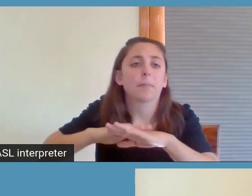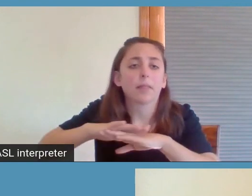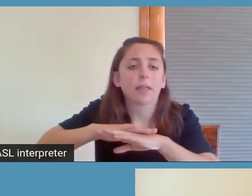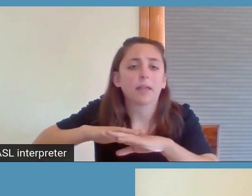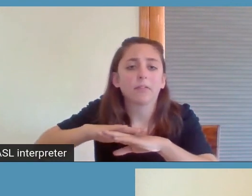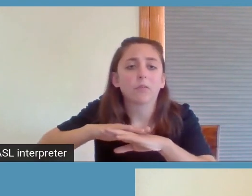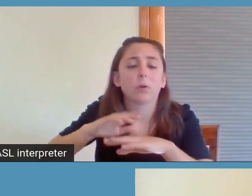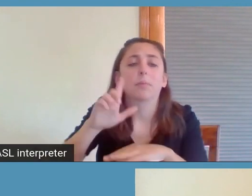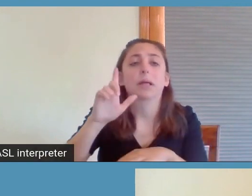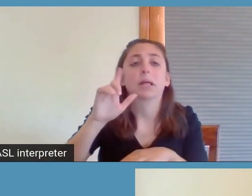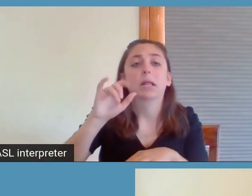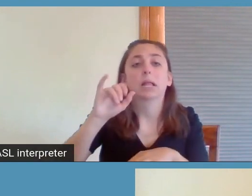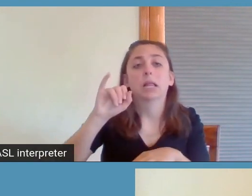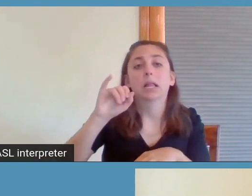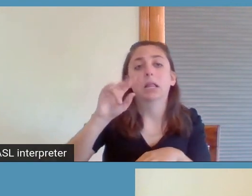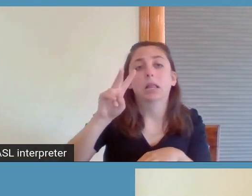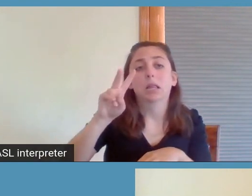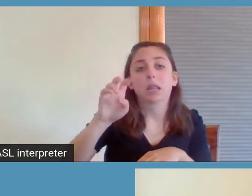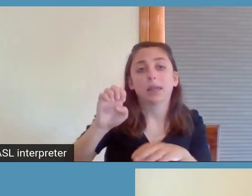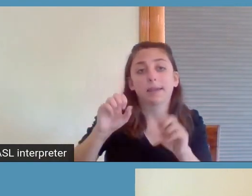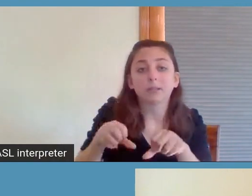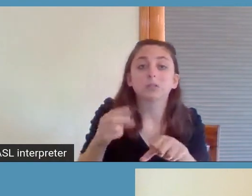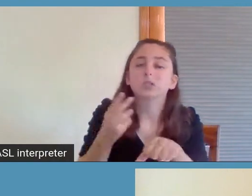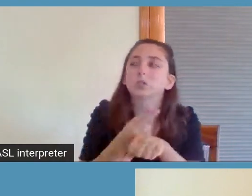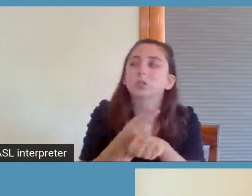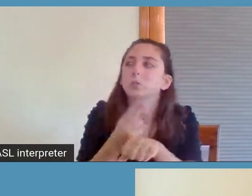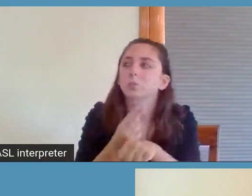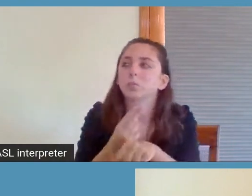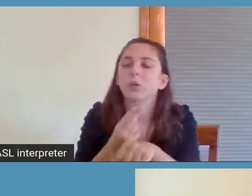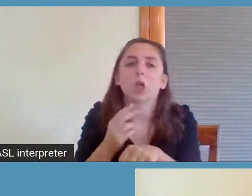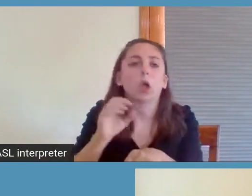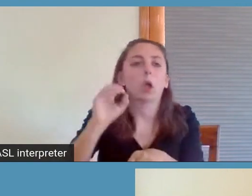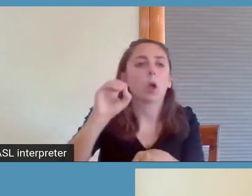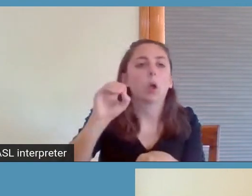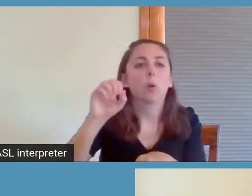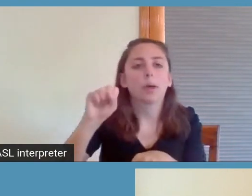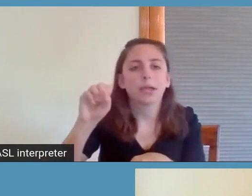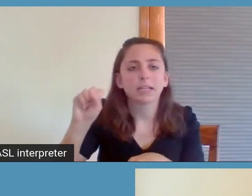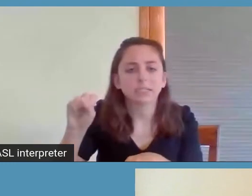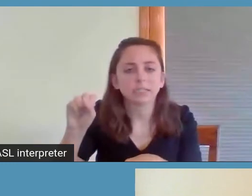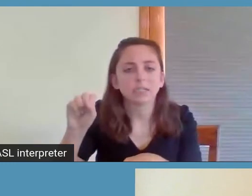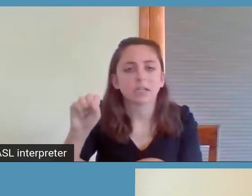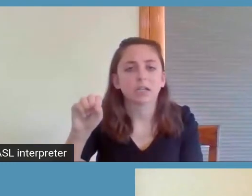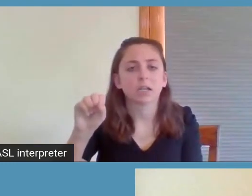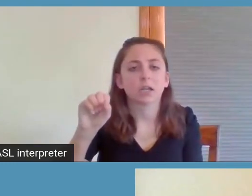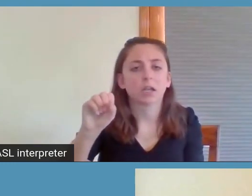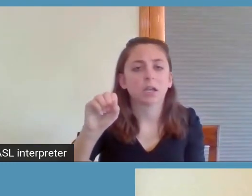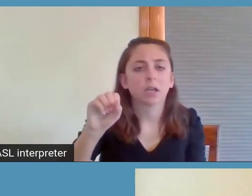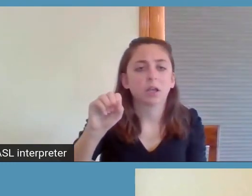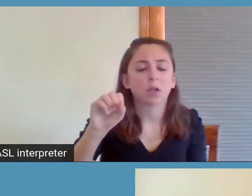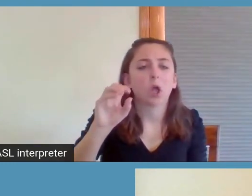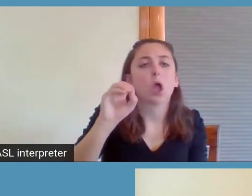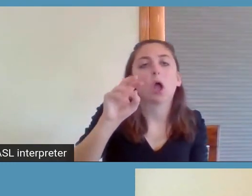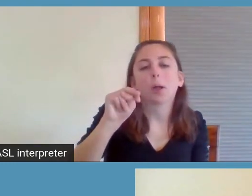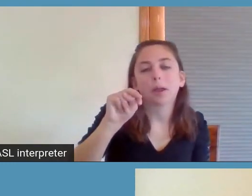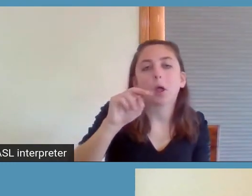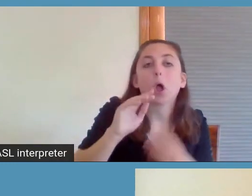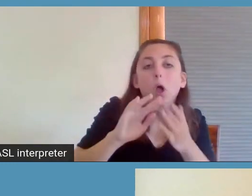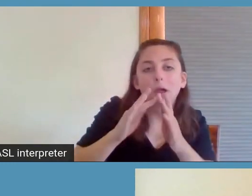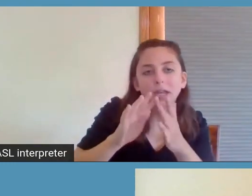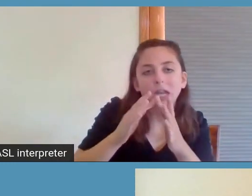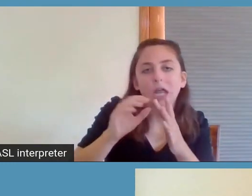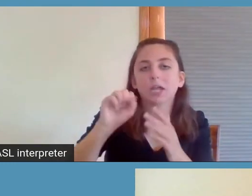um so using um oss it's called uh um losing online streaming services or different um protocols